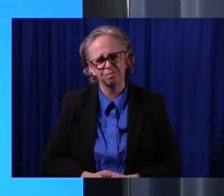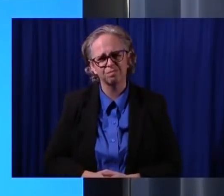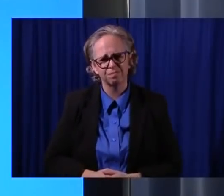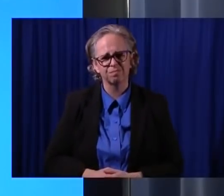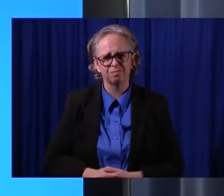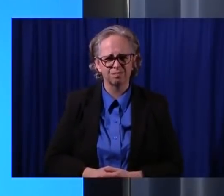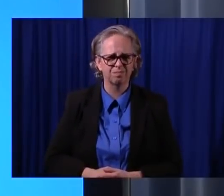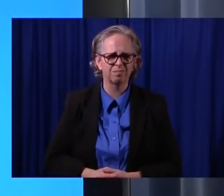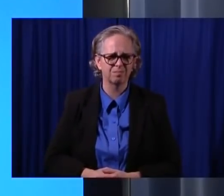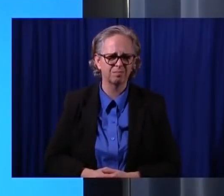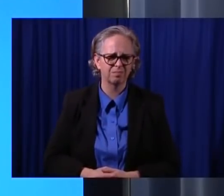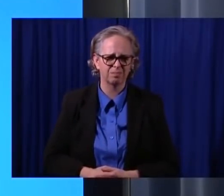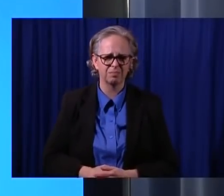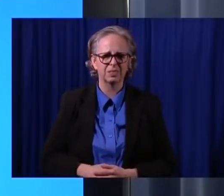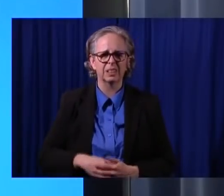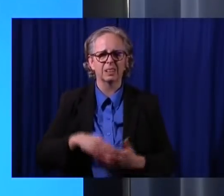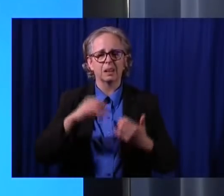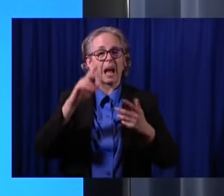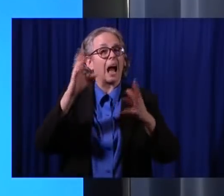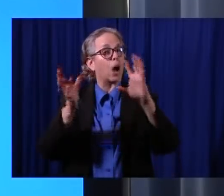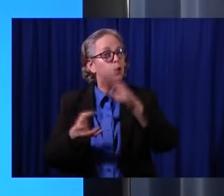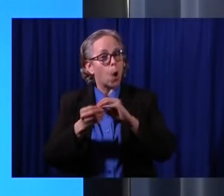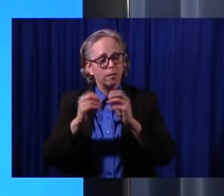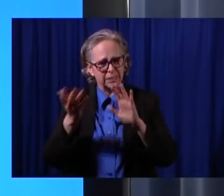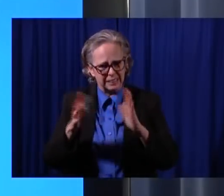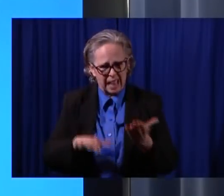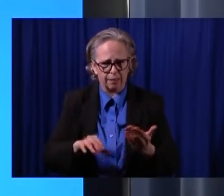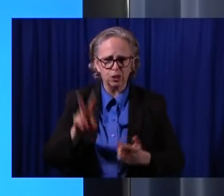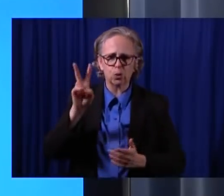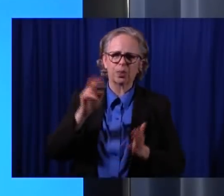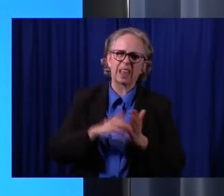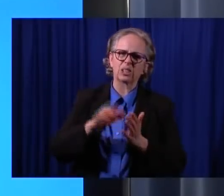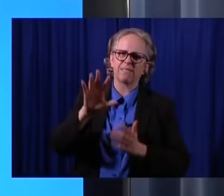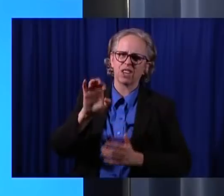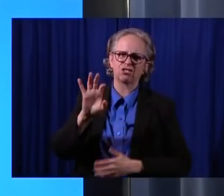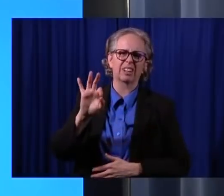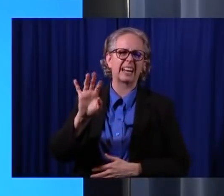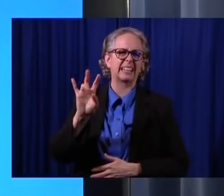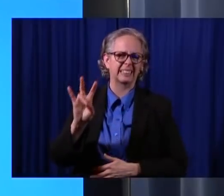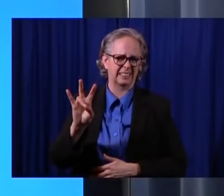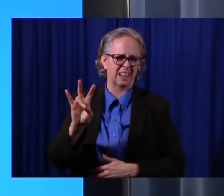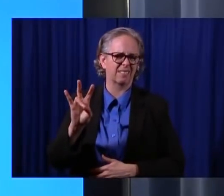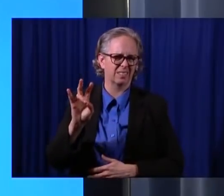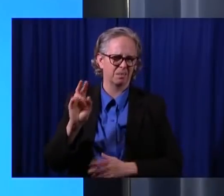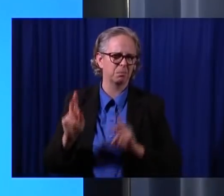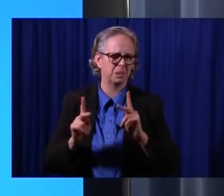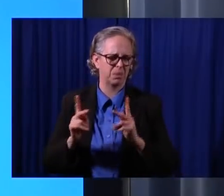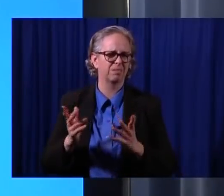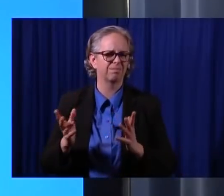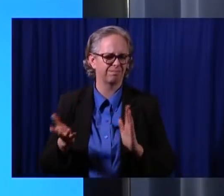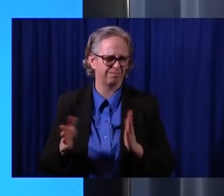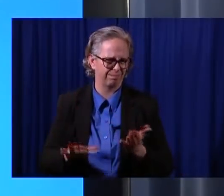YESTERDAY. 59 ADDITIONAL PEOPLE HAVE BEEN HOSPITALIZED AND SADLY THERE HAVE BEEN 24 MORE DEATHS FROM